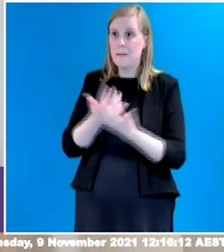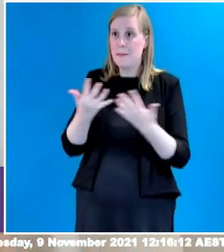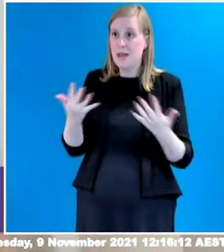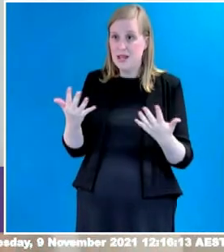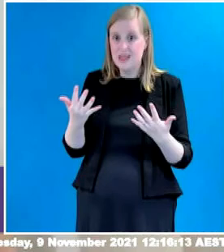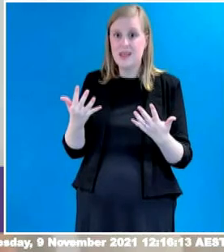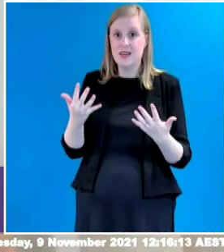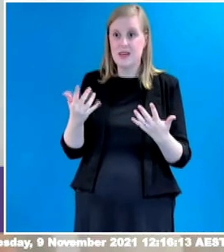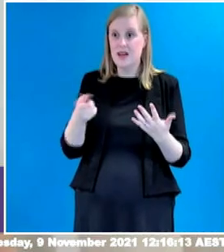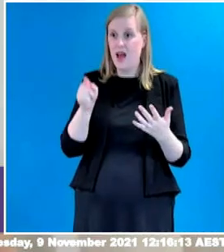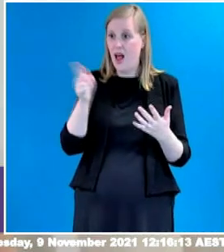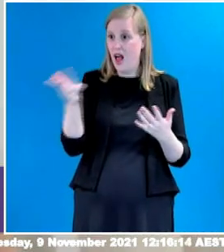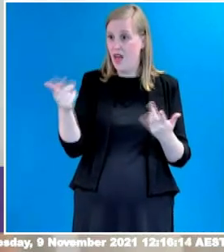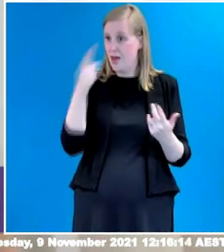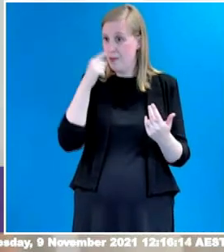How do we talk about it?